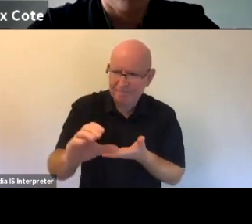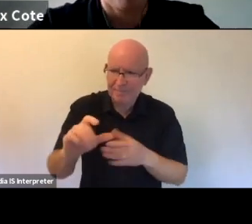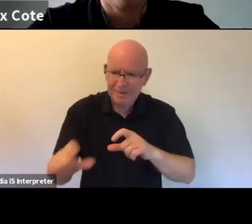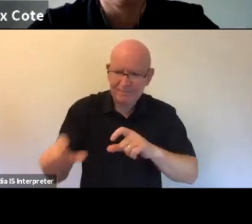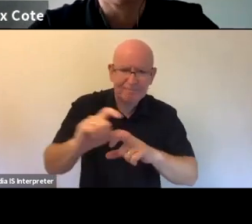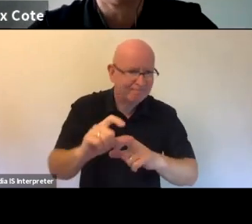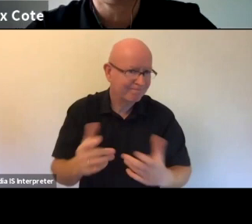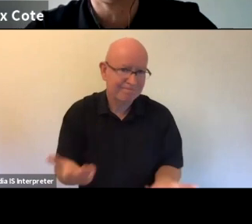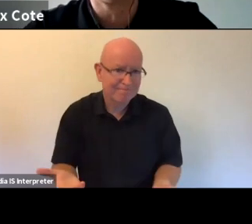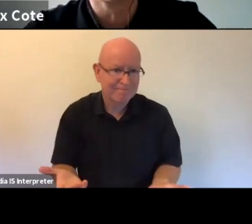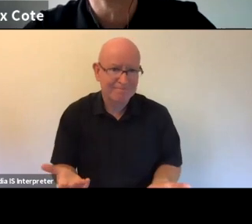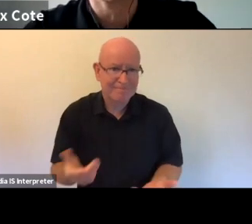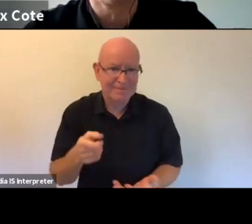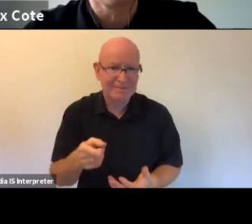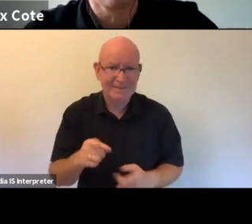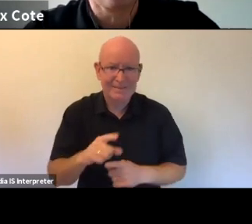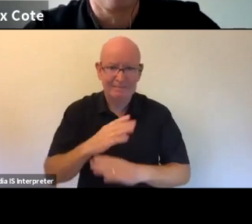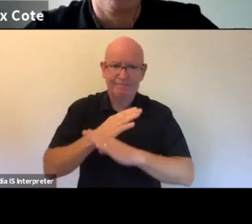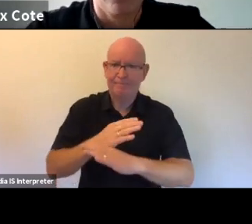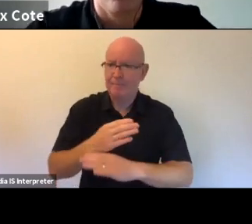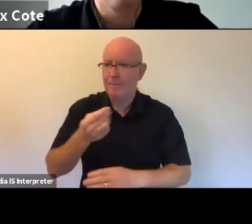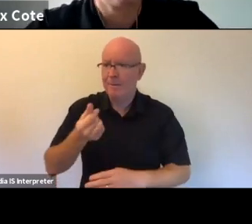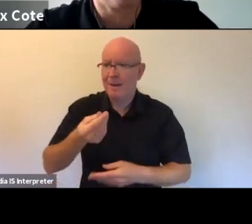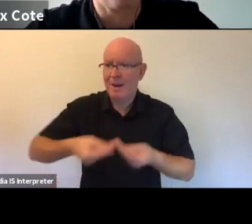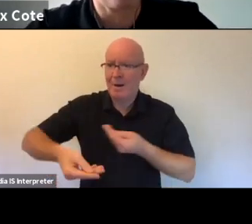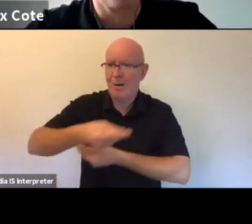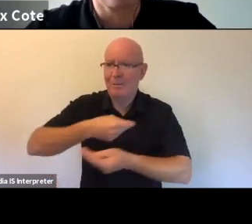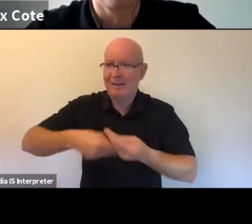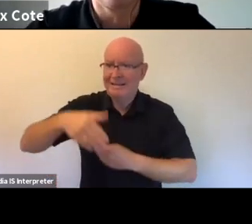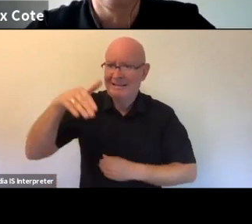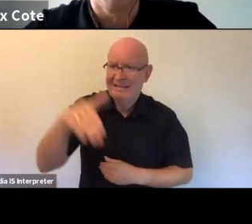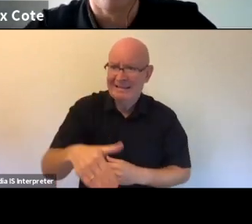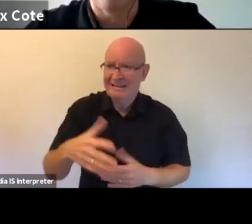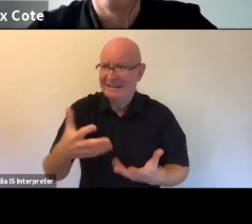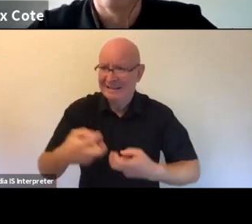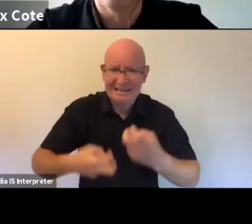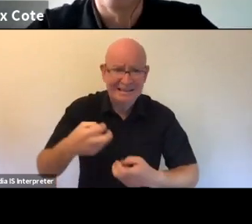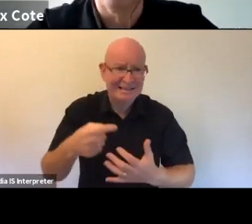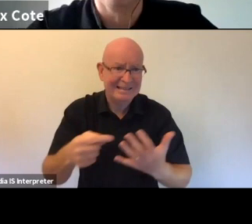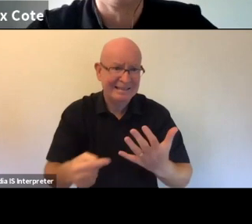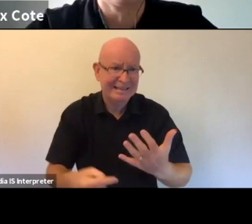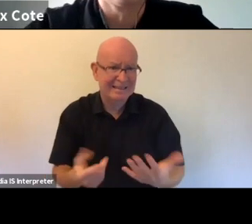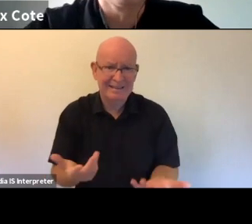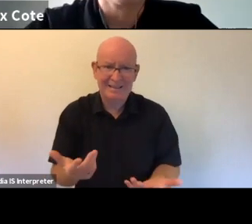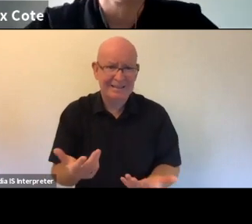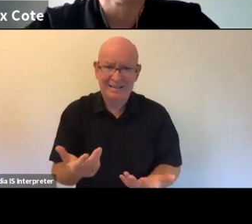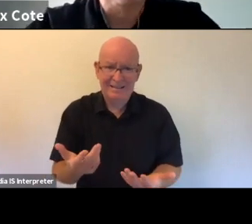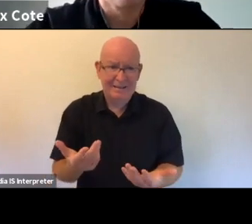But they also face significant indirect costs. Less employment opportunities, less education opportunities,